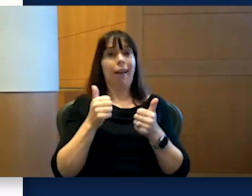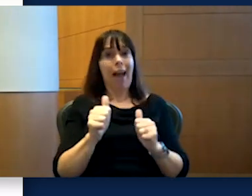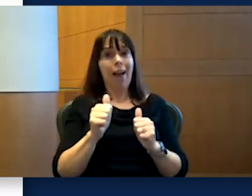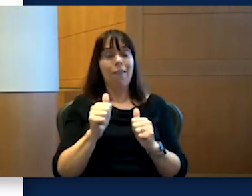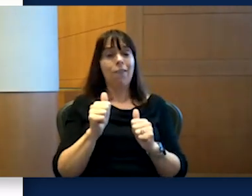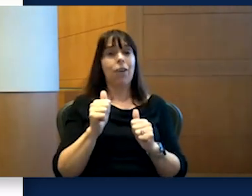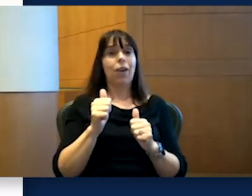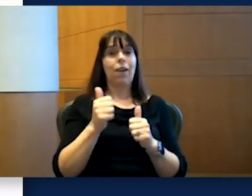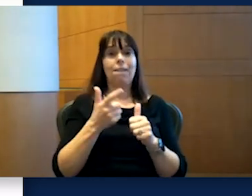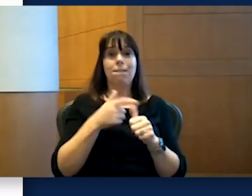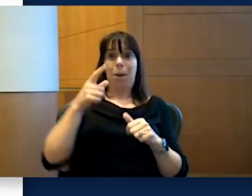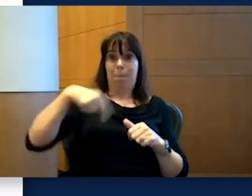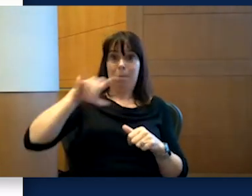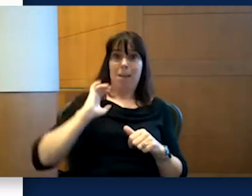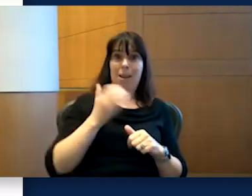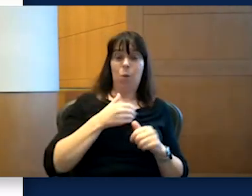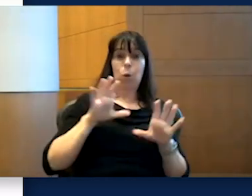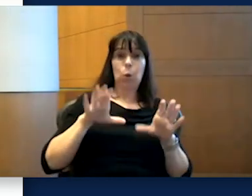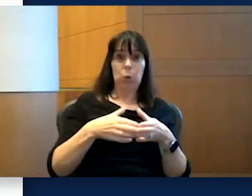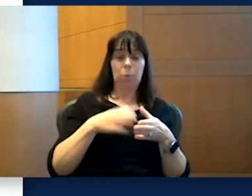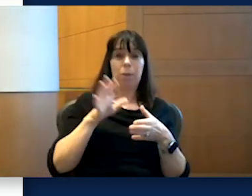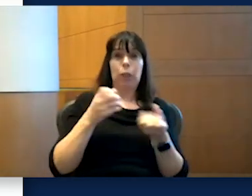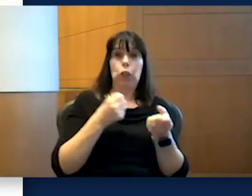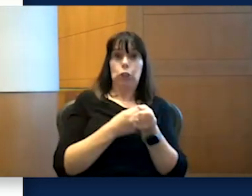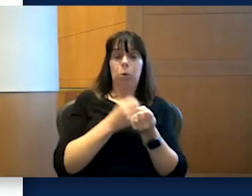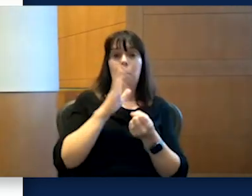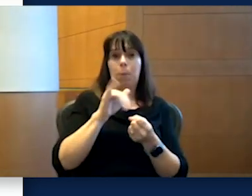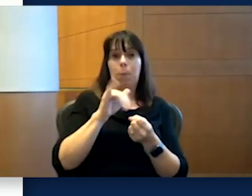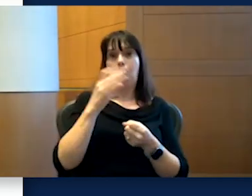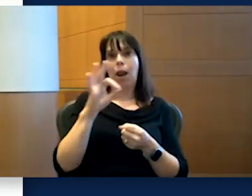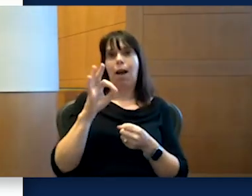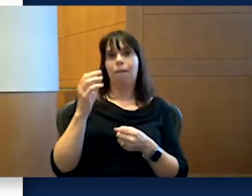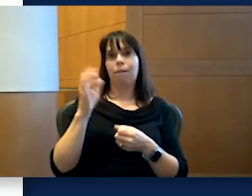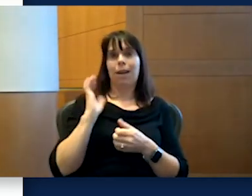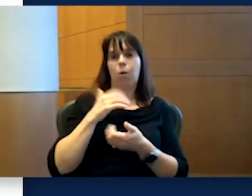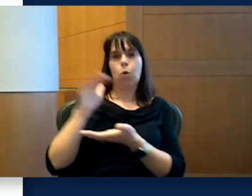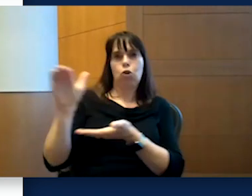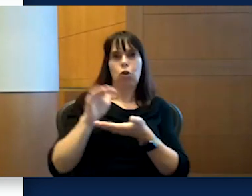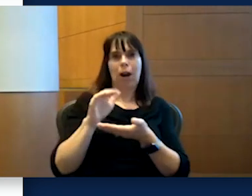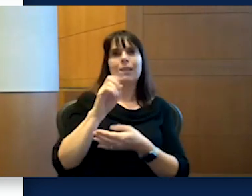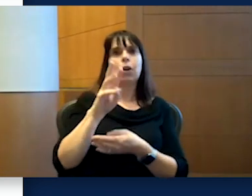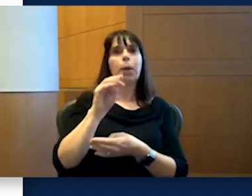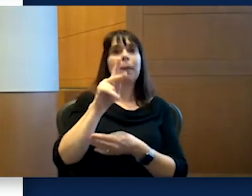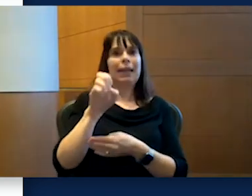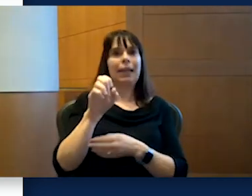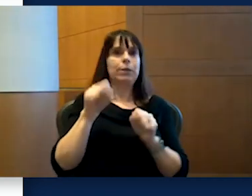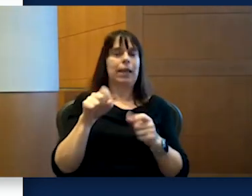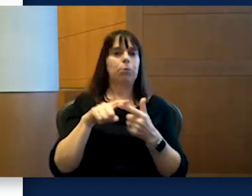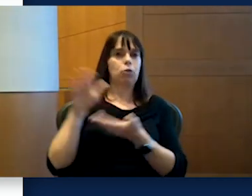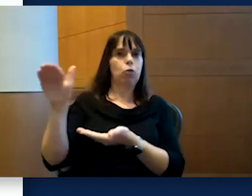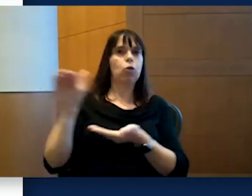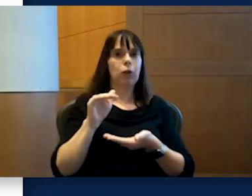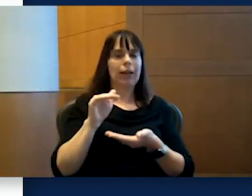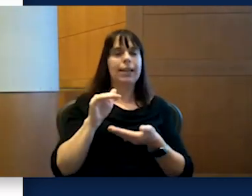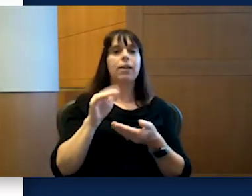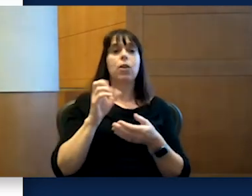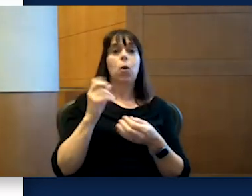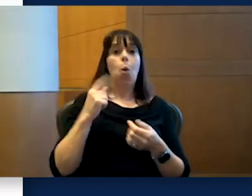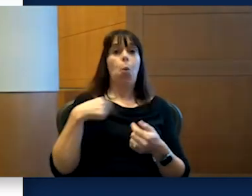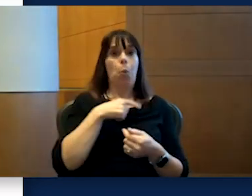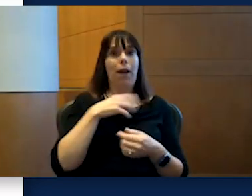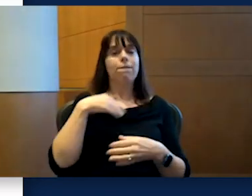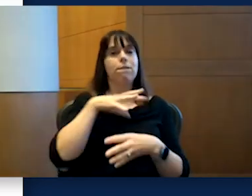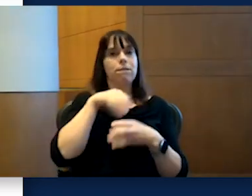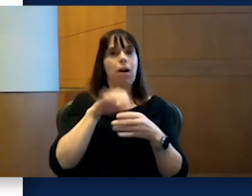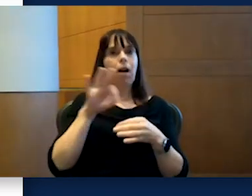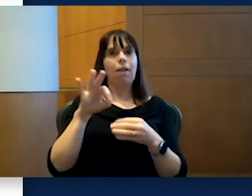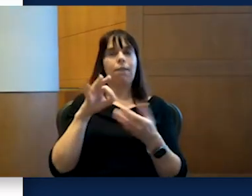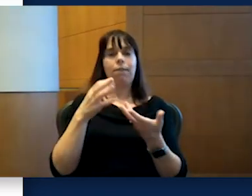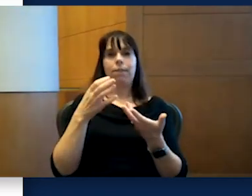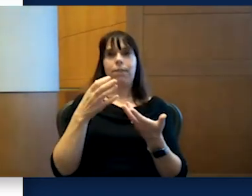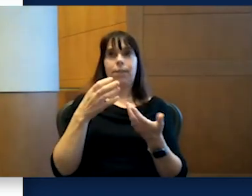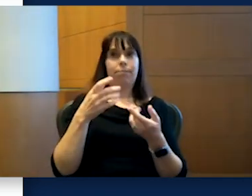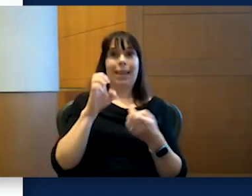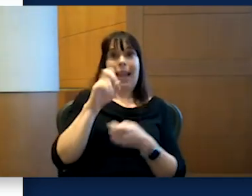Just one word about the disability field, because this is really important, what you see in the medical record is the work and the effort of this group and it's supported by one of the grants Dr. McKee was able to pull in. So, we have the involvement of Epic to create a field in the medical record allowing individuals with disabilities to self-identify with the type of accommodations they require.